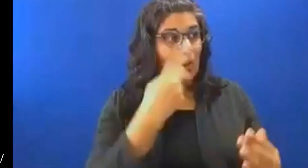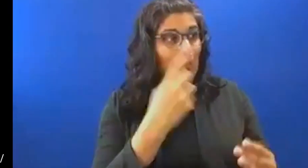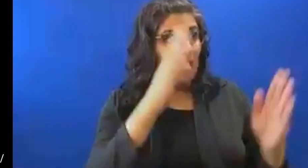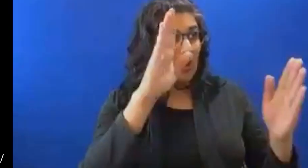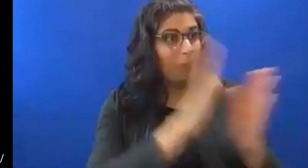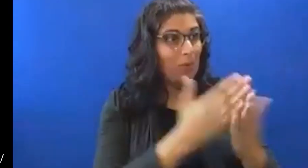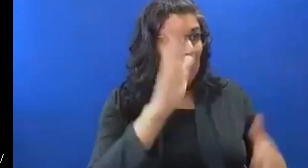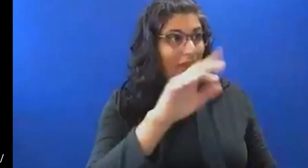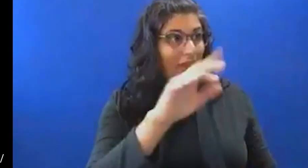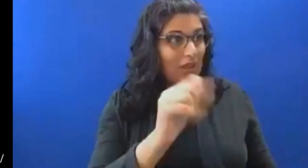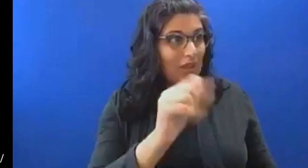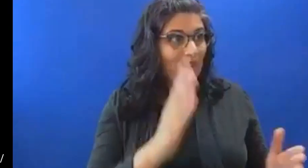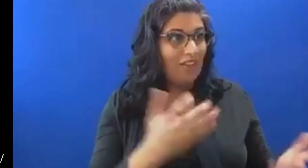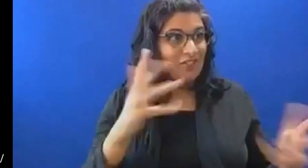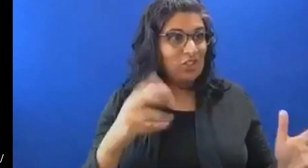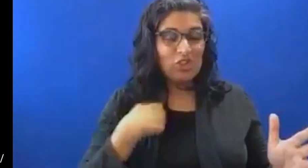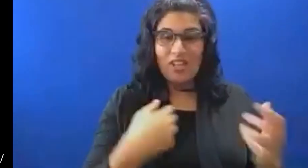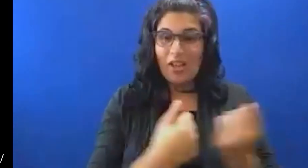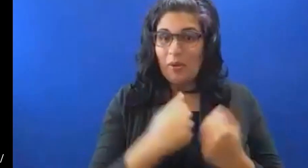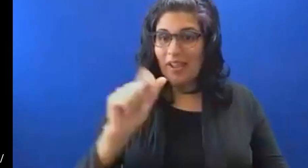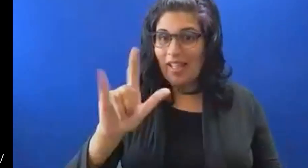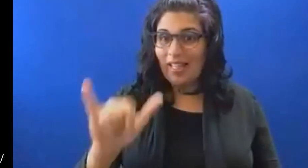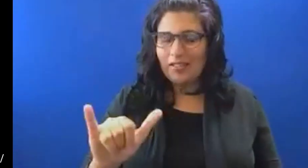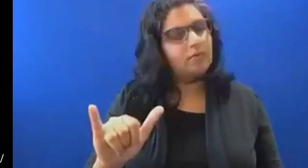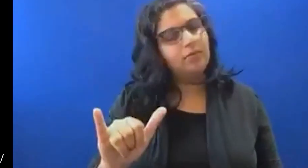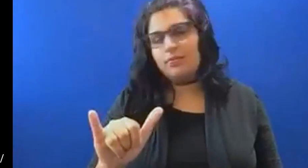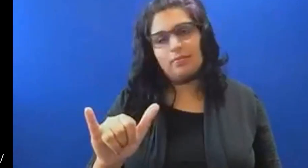It's a constant and ongoing process.